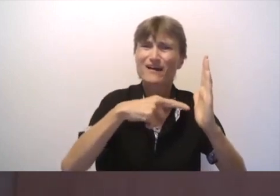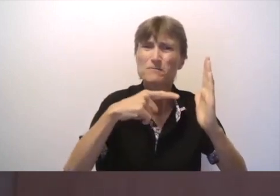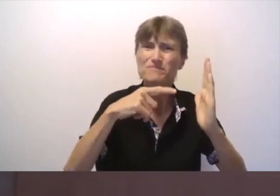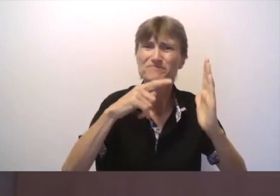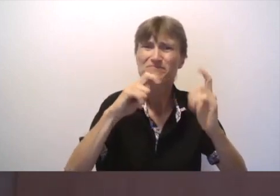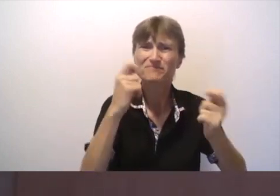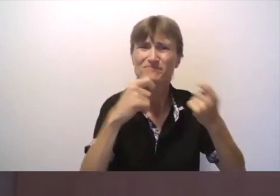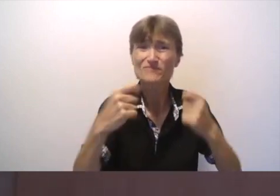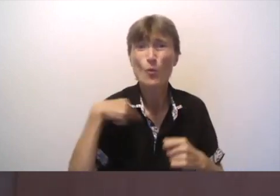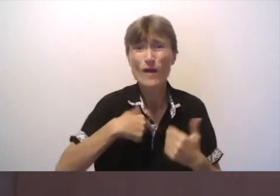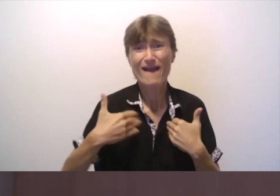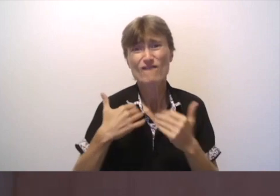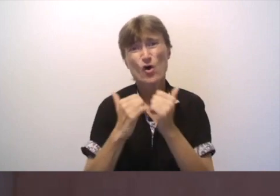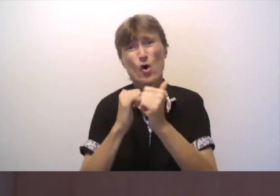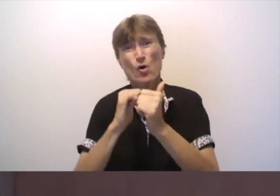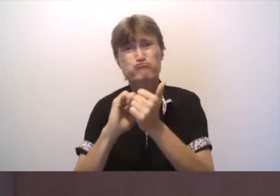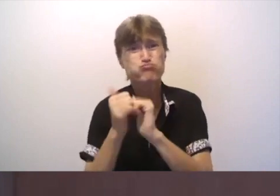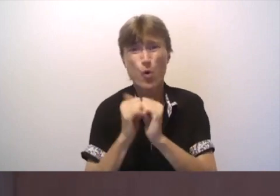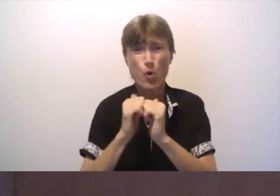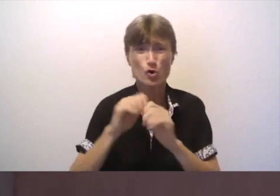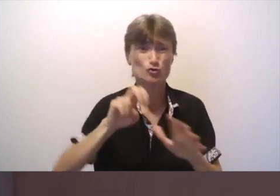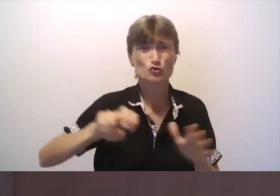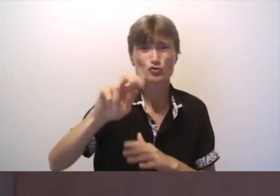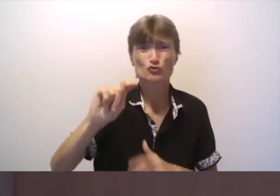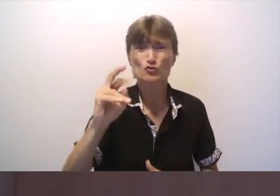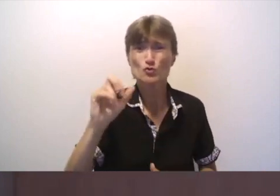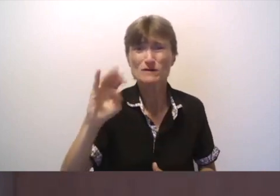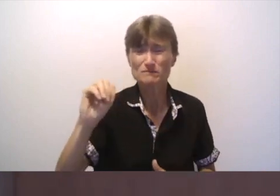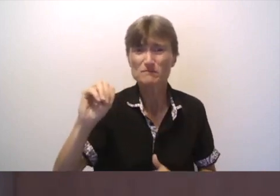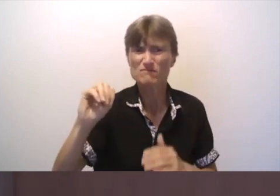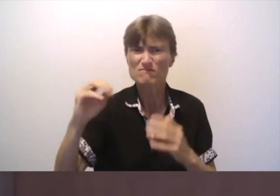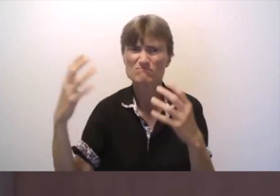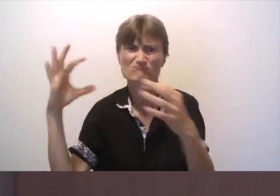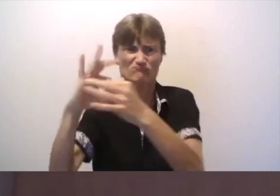which art has been collapsed into but of course there is huge benefit